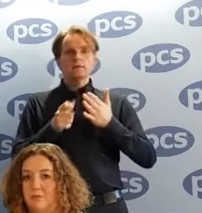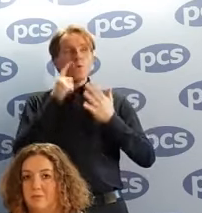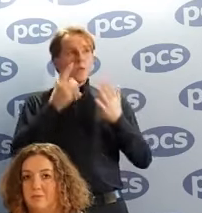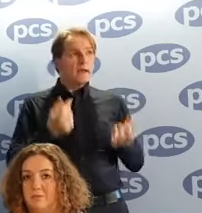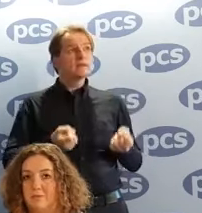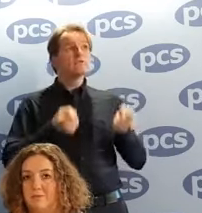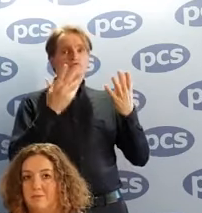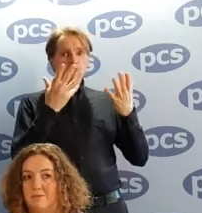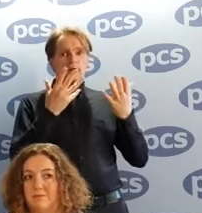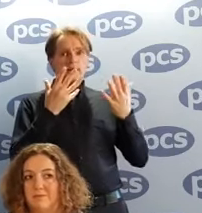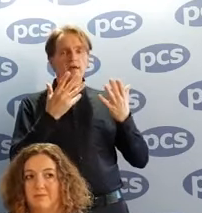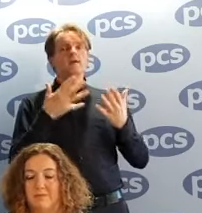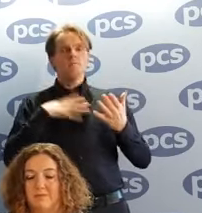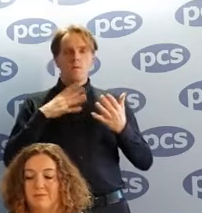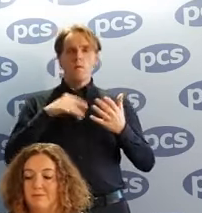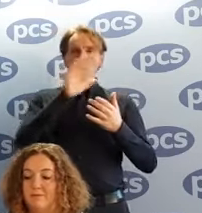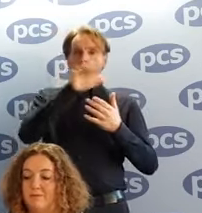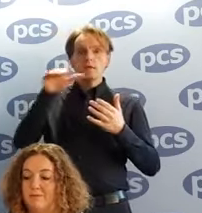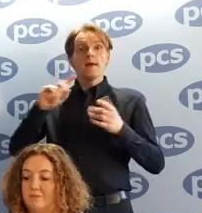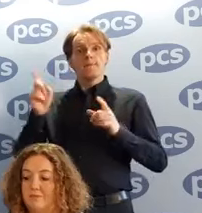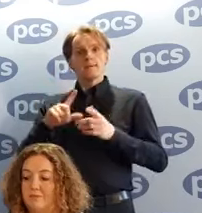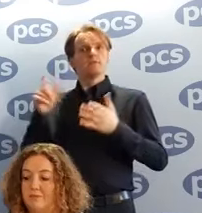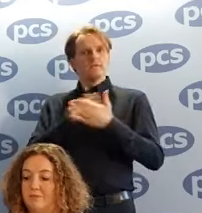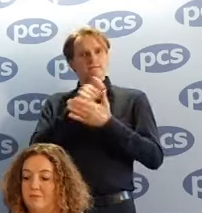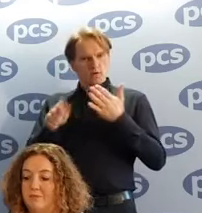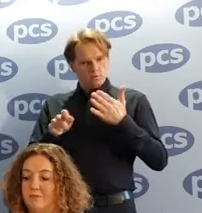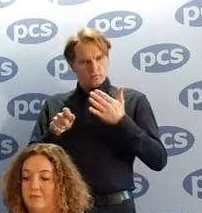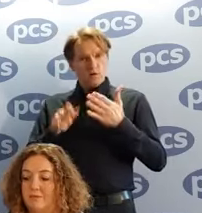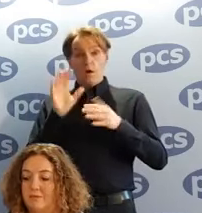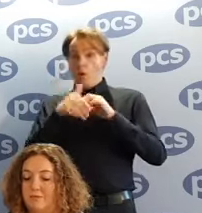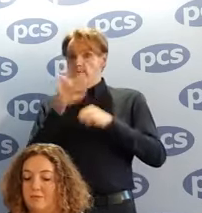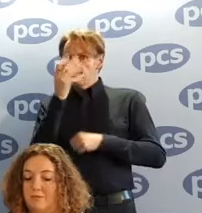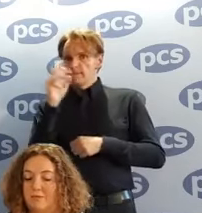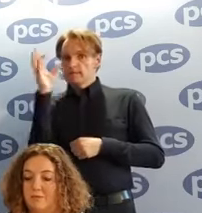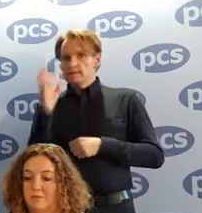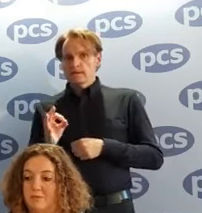terms of getting that vote out and my final comments relate to a group of our